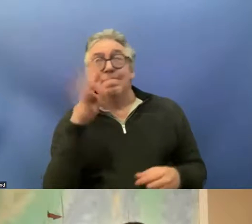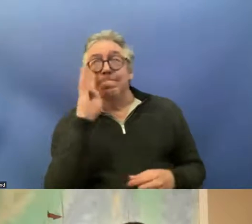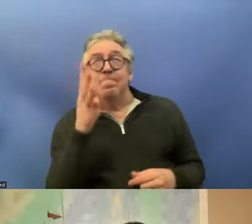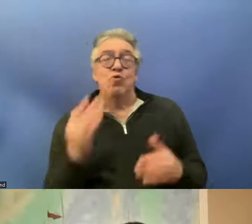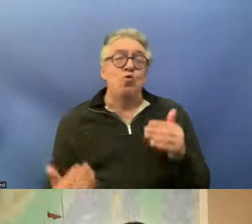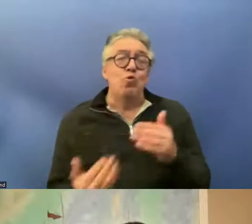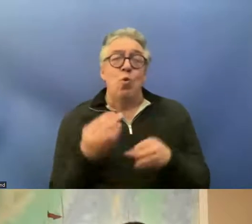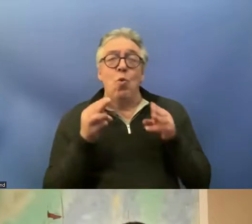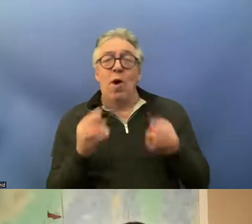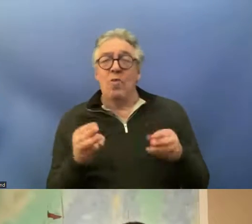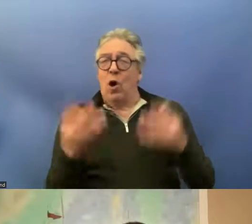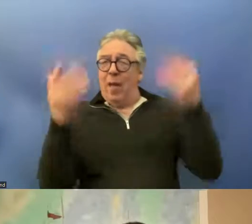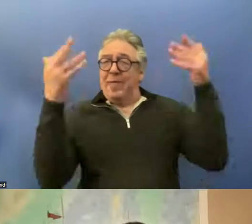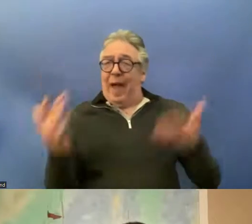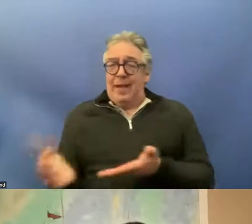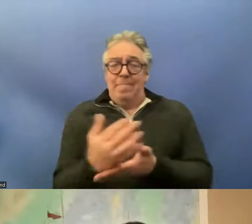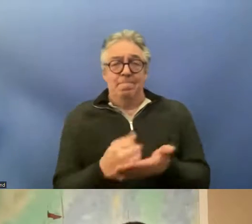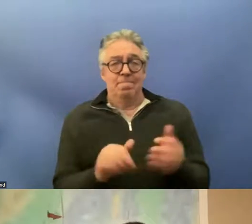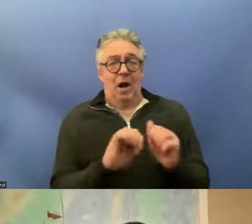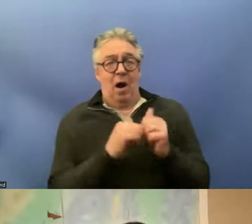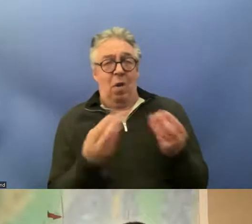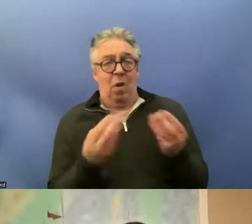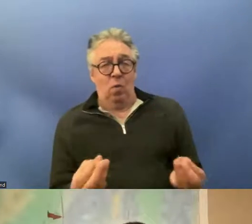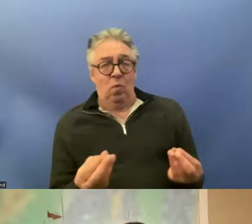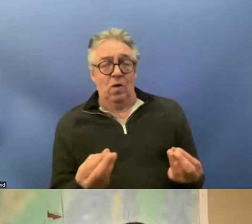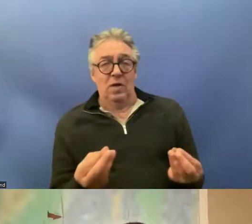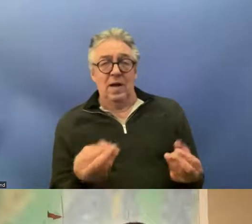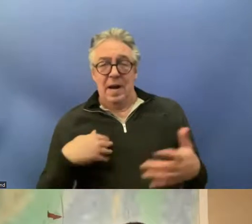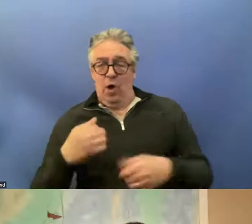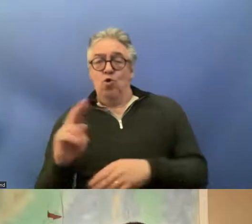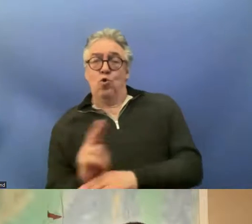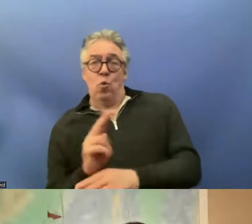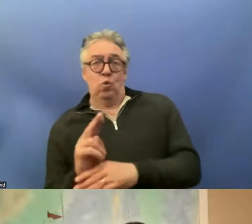of new ways in which they generate data.